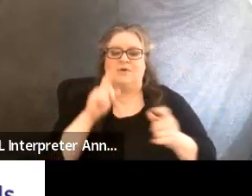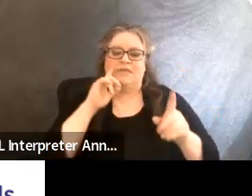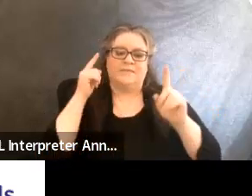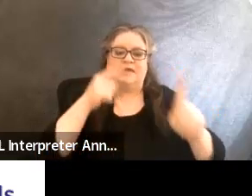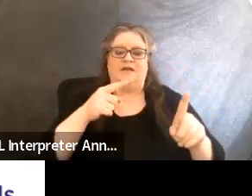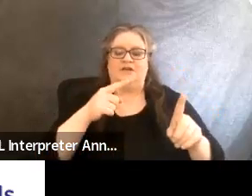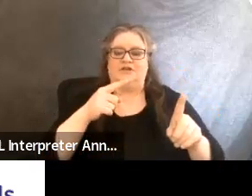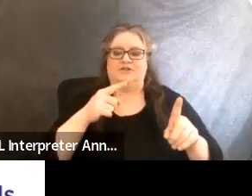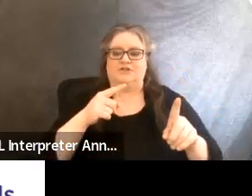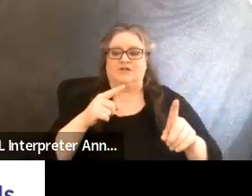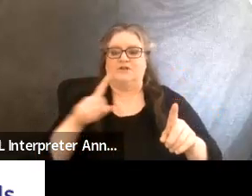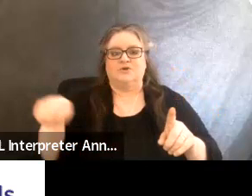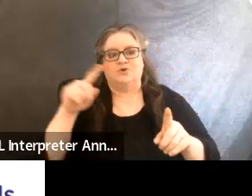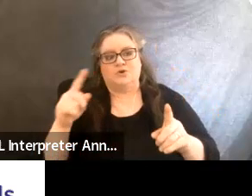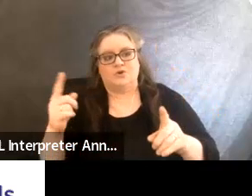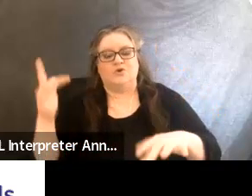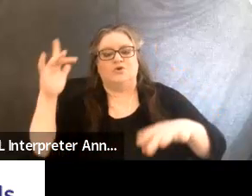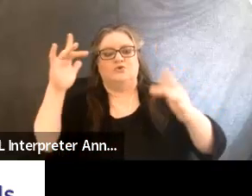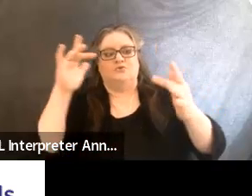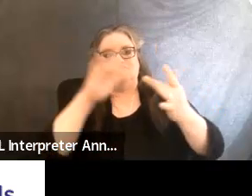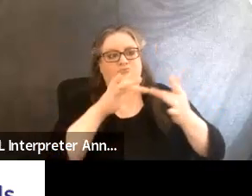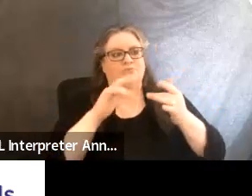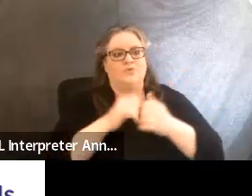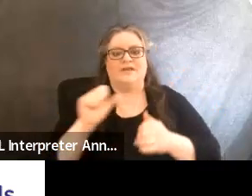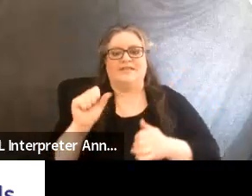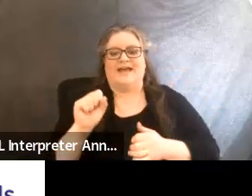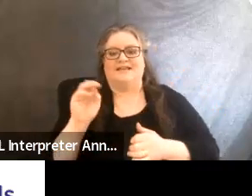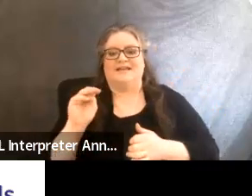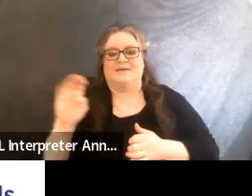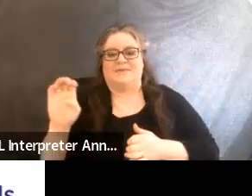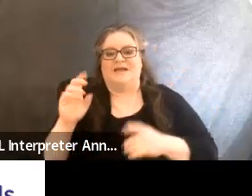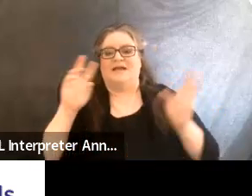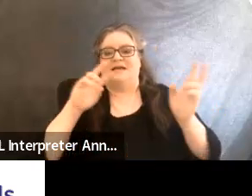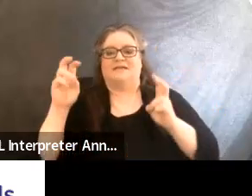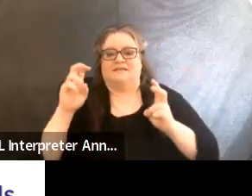putting you in touch with subject matter experts or SMEs who live with disabilities.